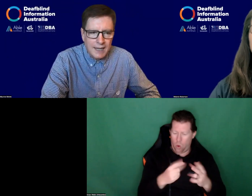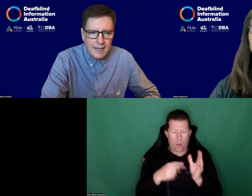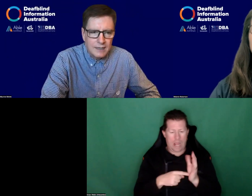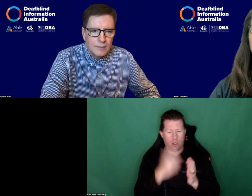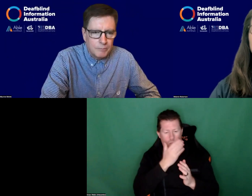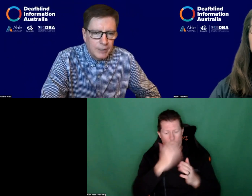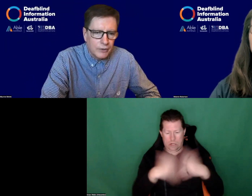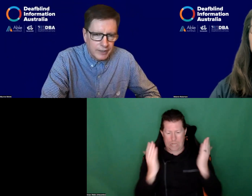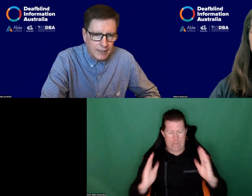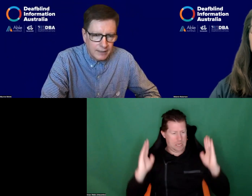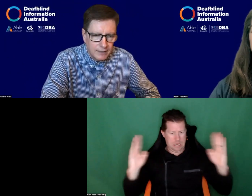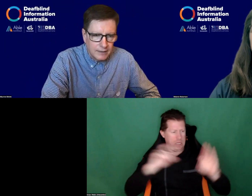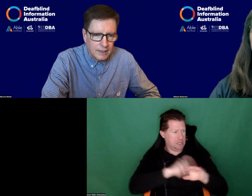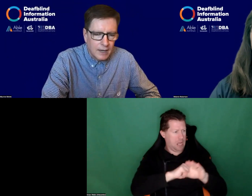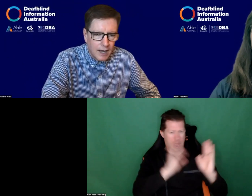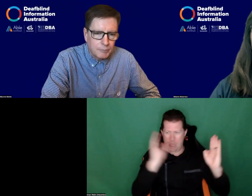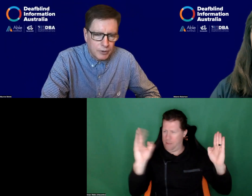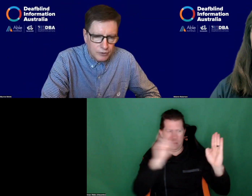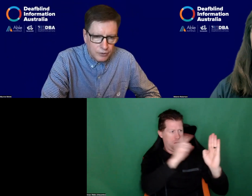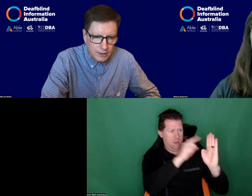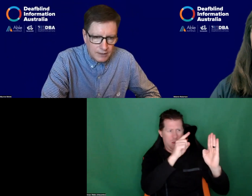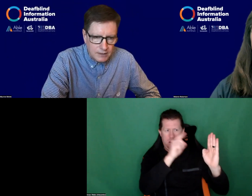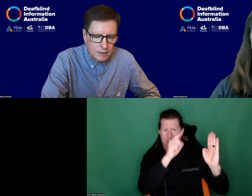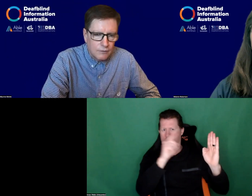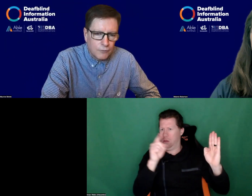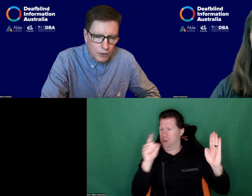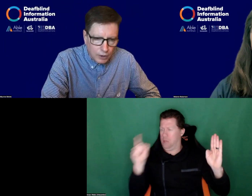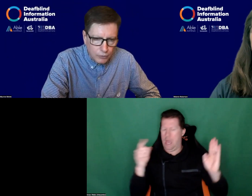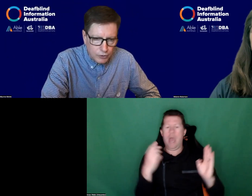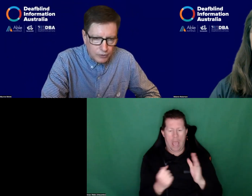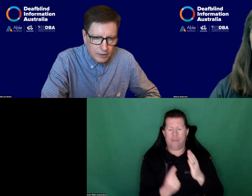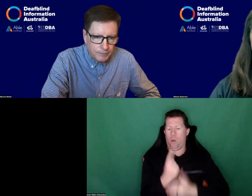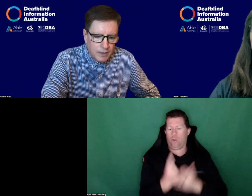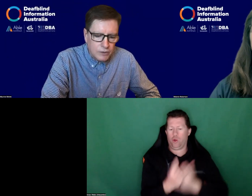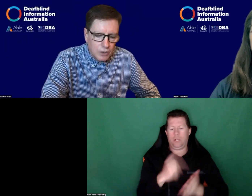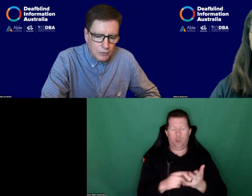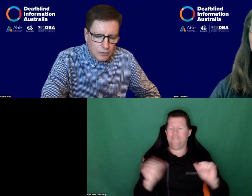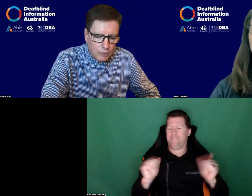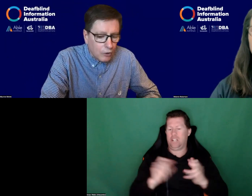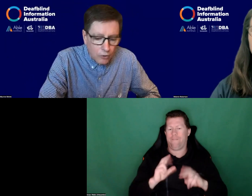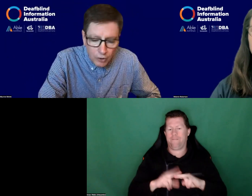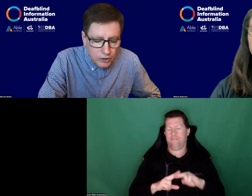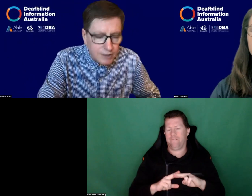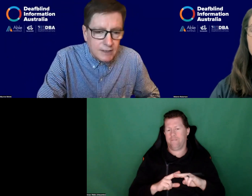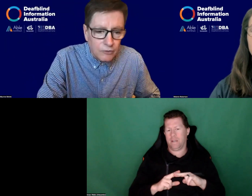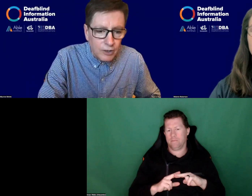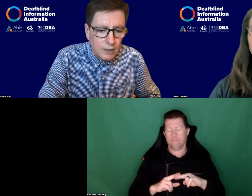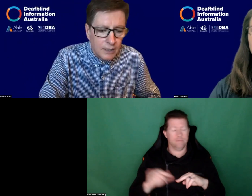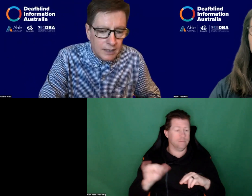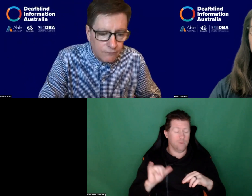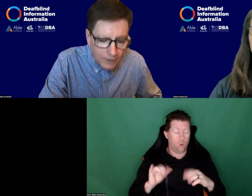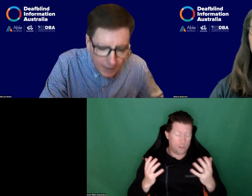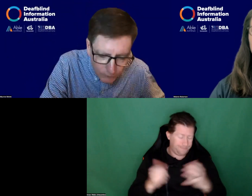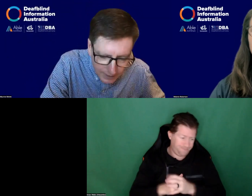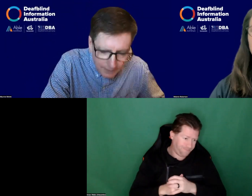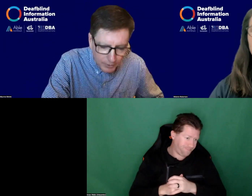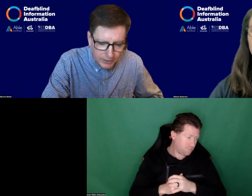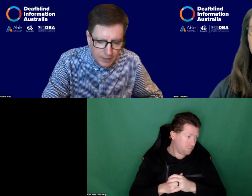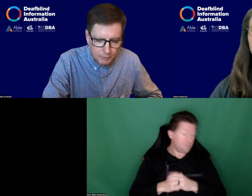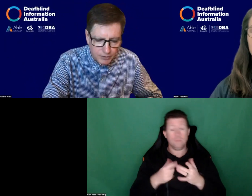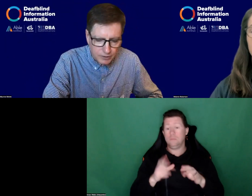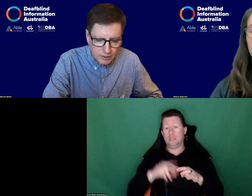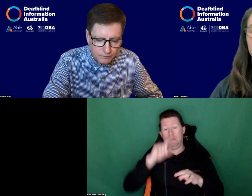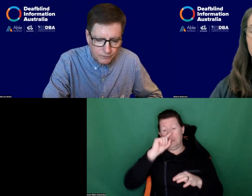and we can build in opportunities for closure or if we can't build in opportunities for